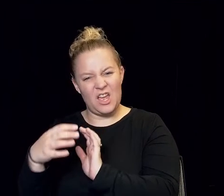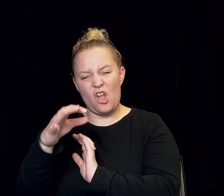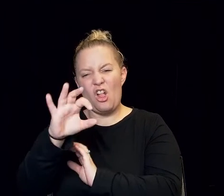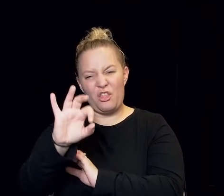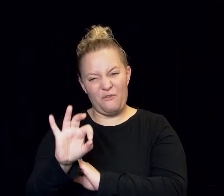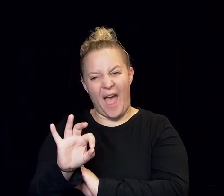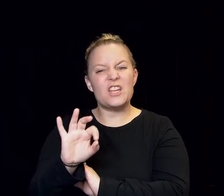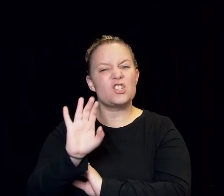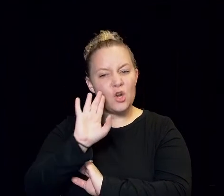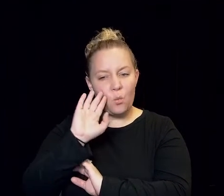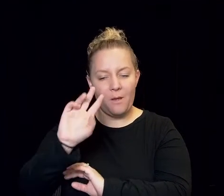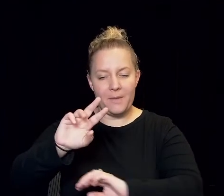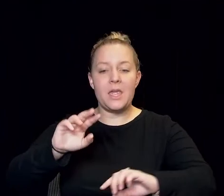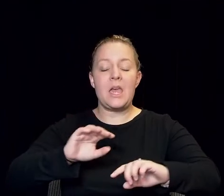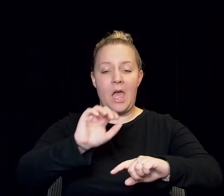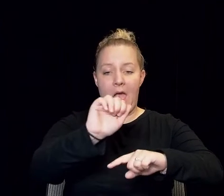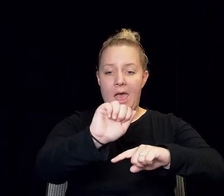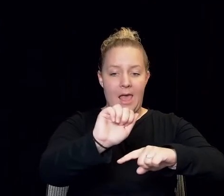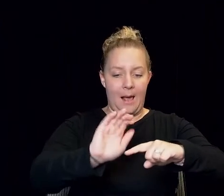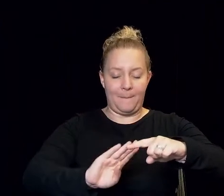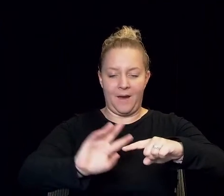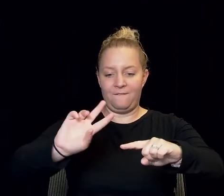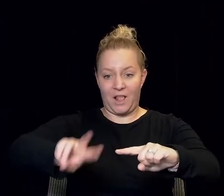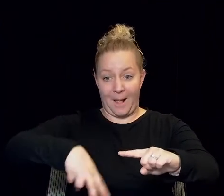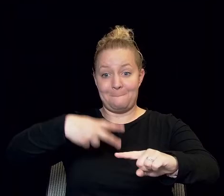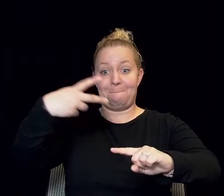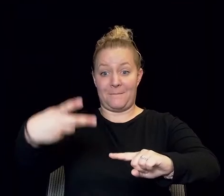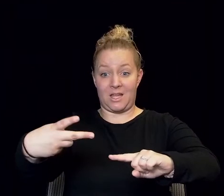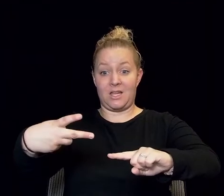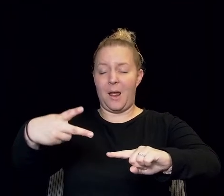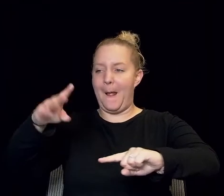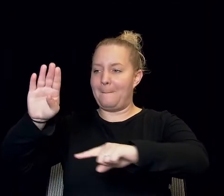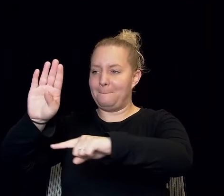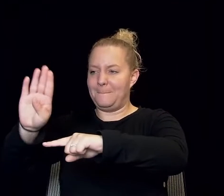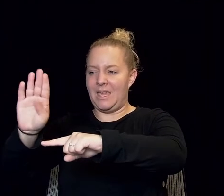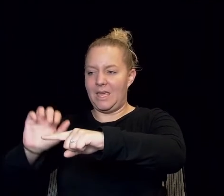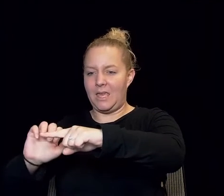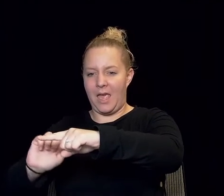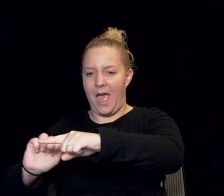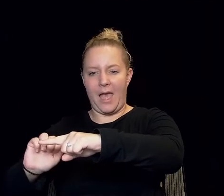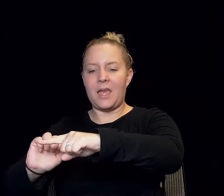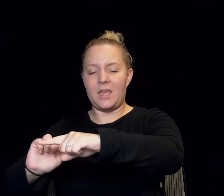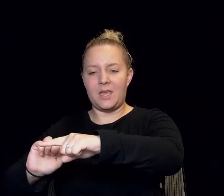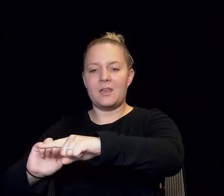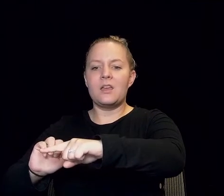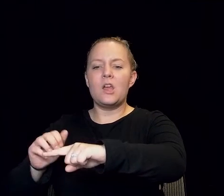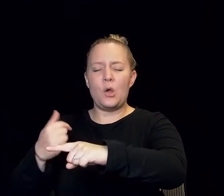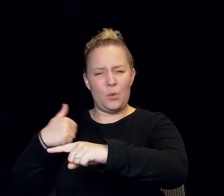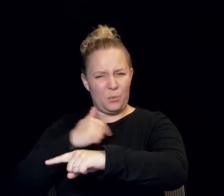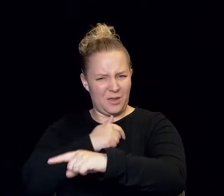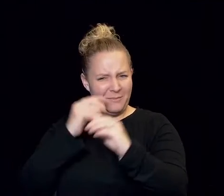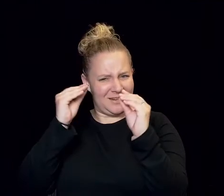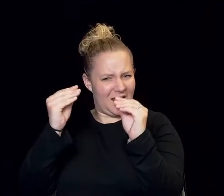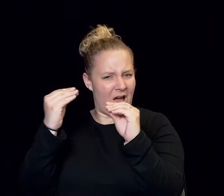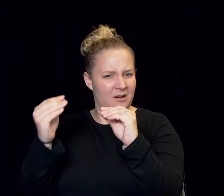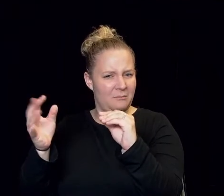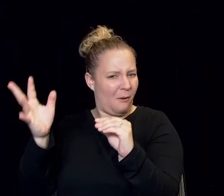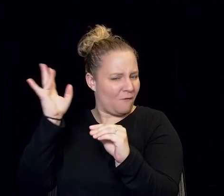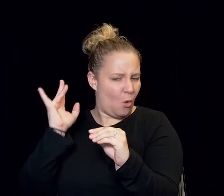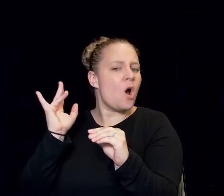called flipped. So, we have been taught this in the past, I believe in previous years, to flip